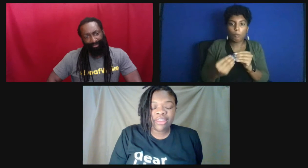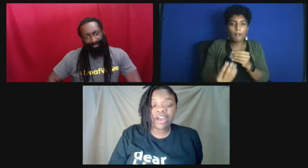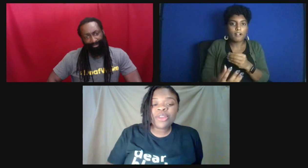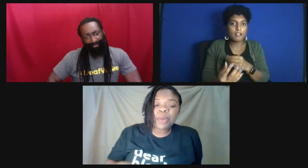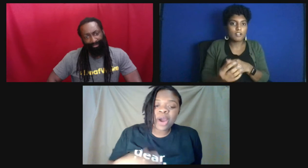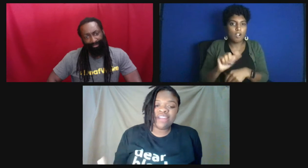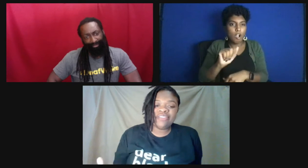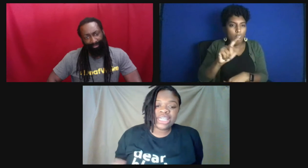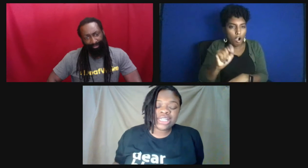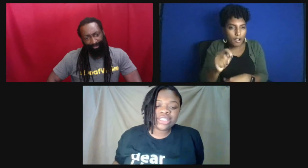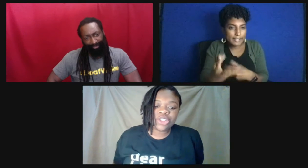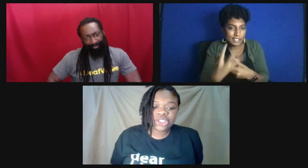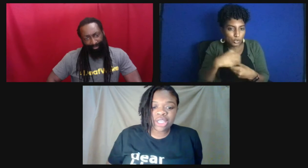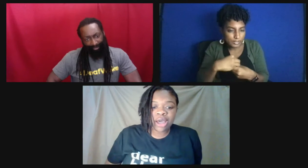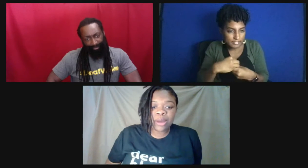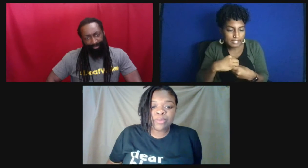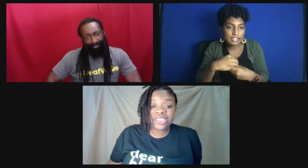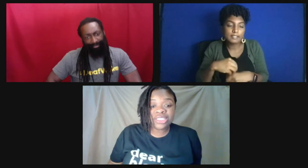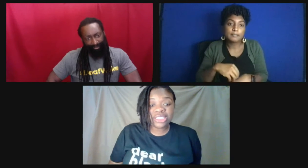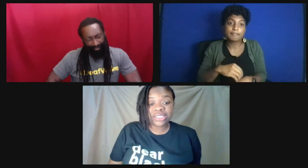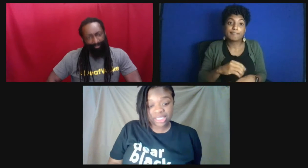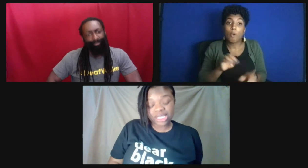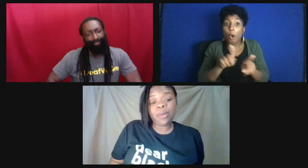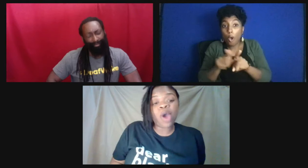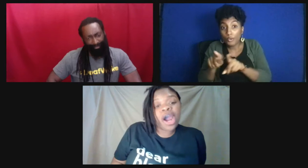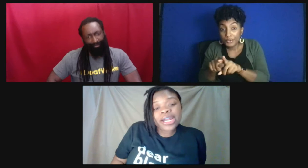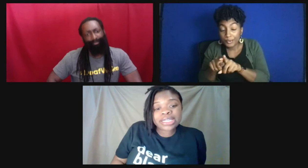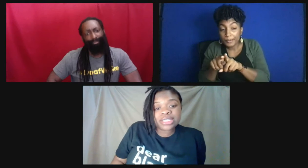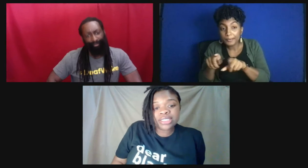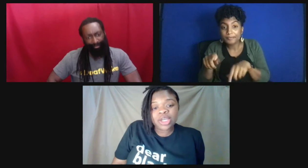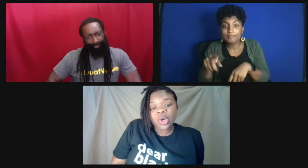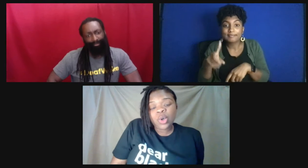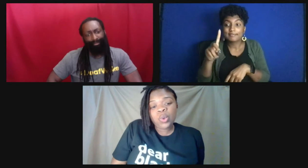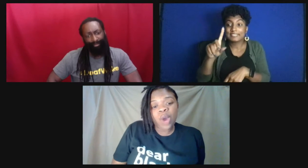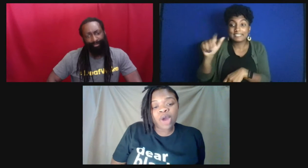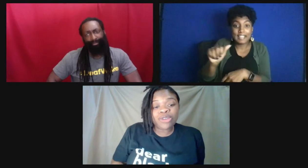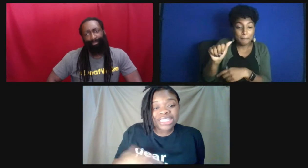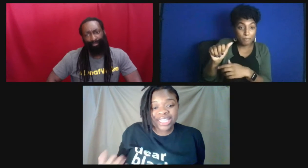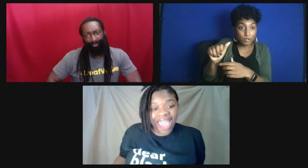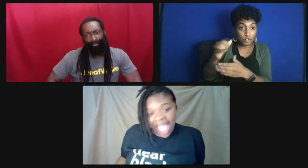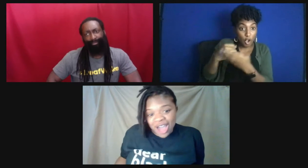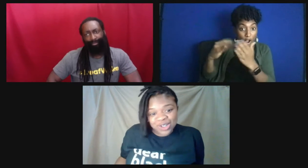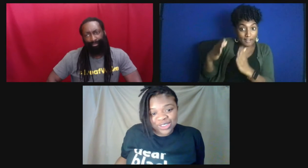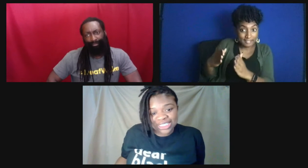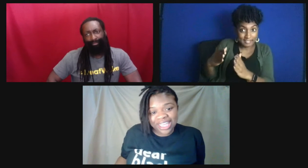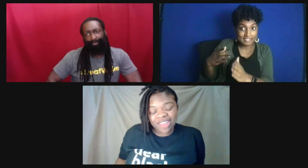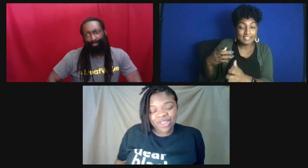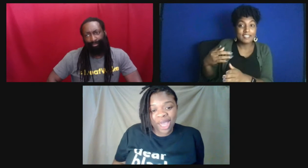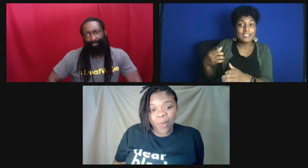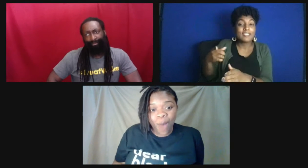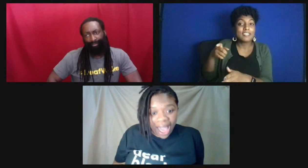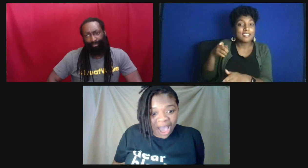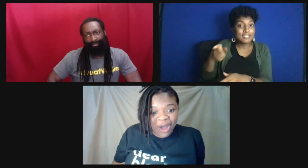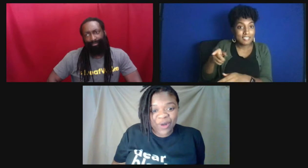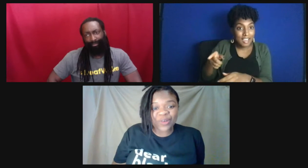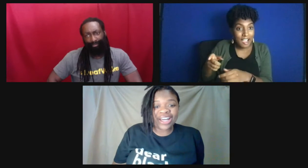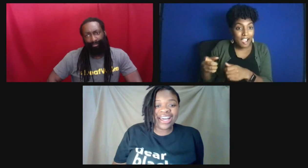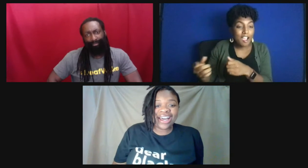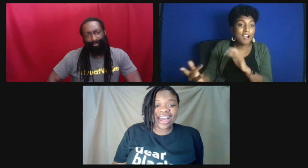And the other part of it is there's just disabled artists who are reaching out and they're like wow,